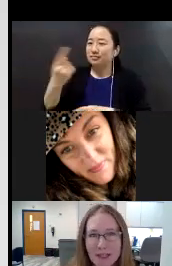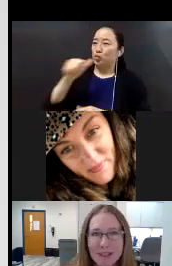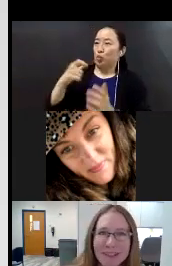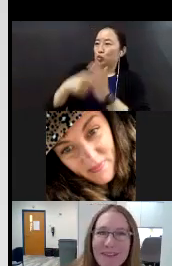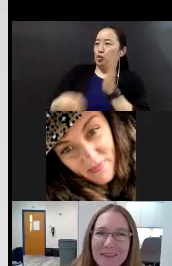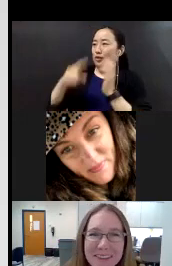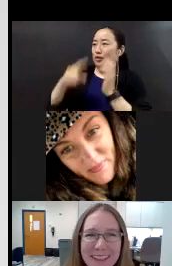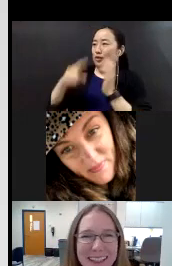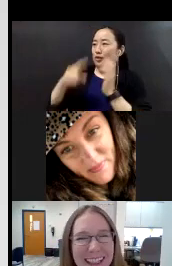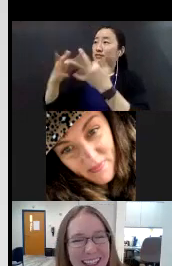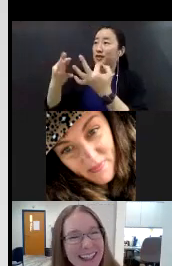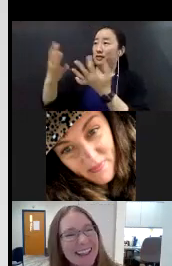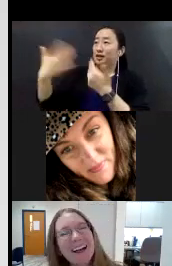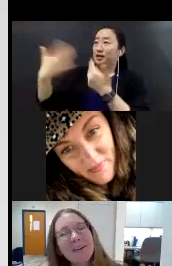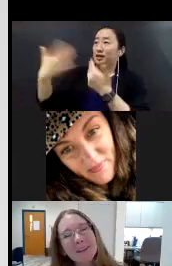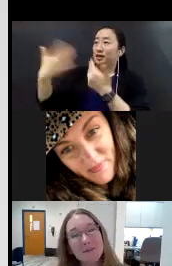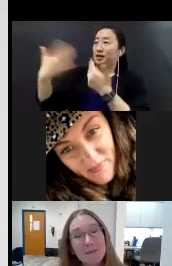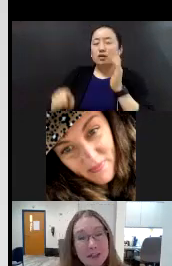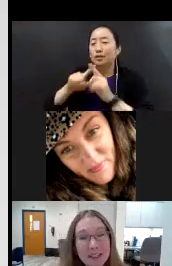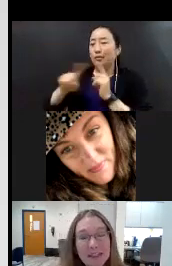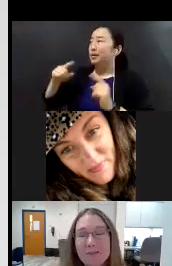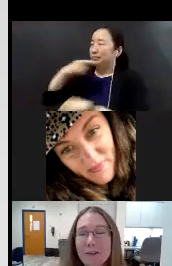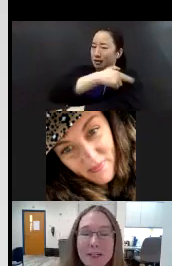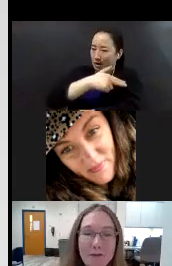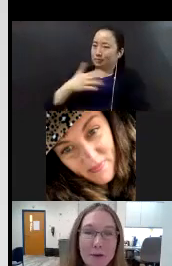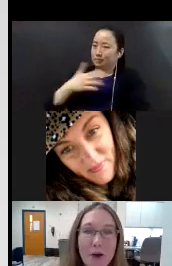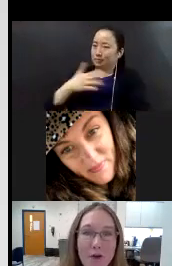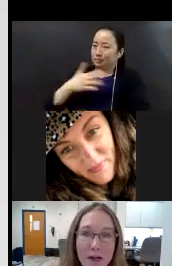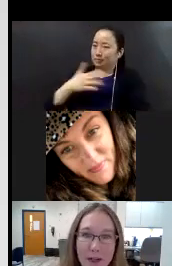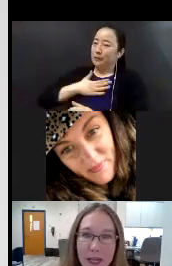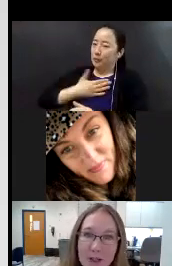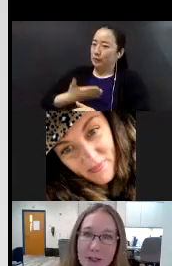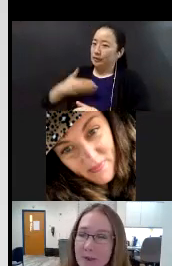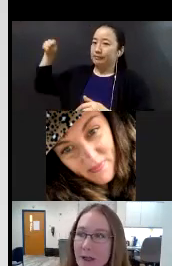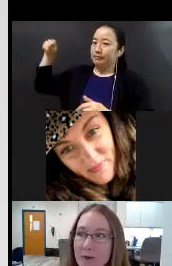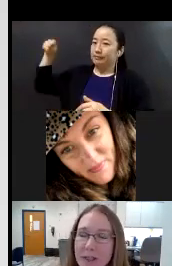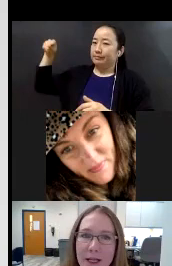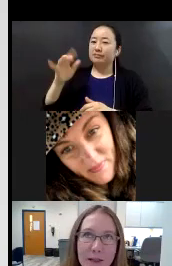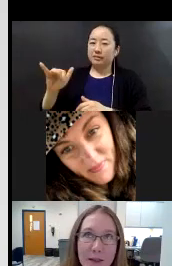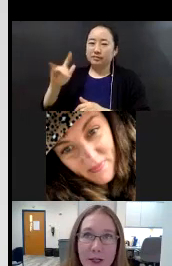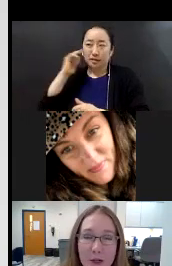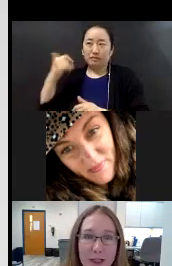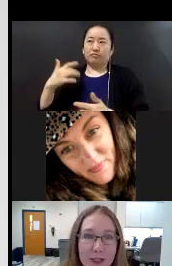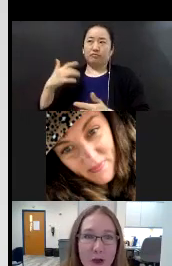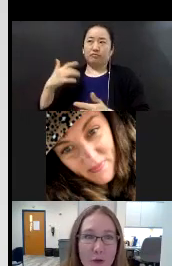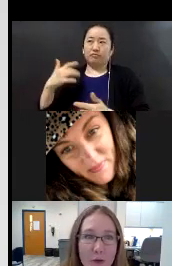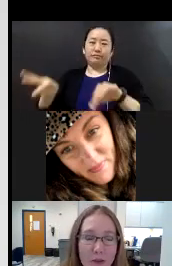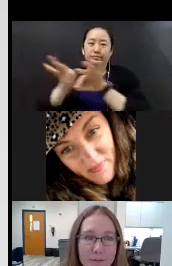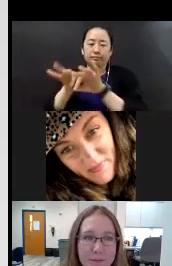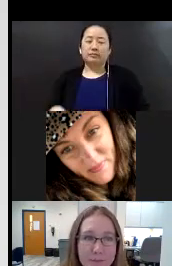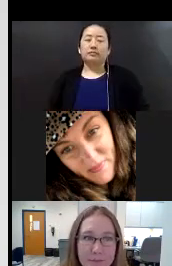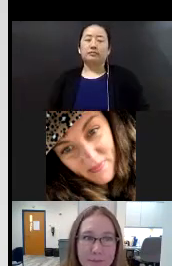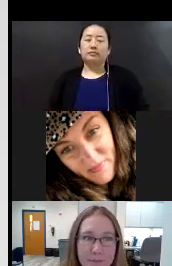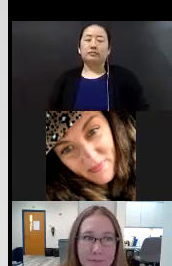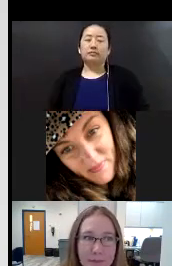Tabatha Sorenson: FUNDING, IT'S SO INTERESTING TO